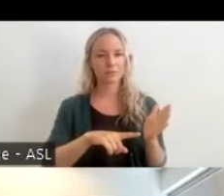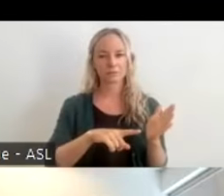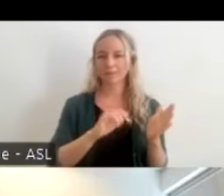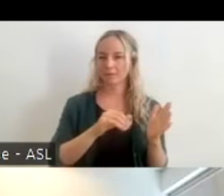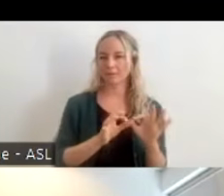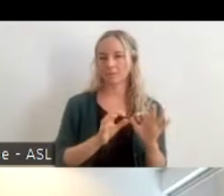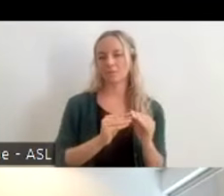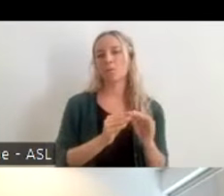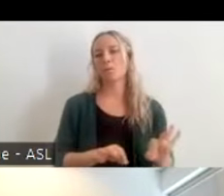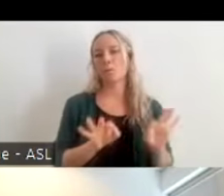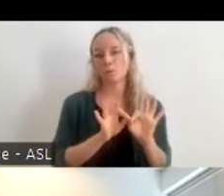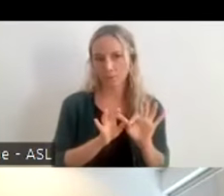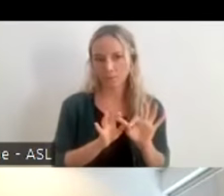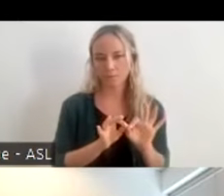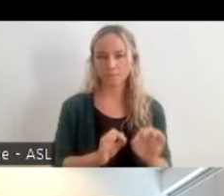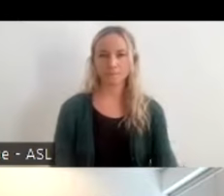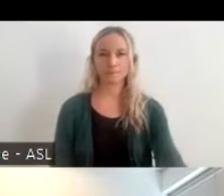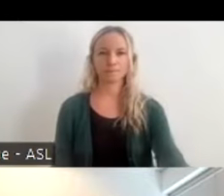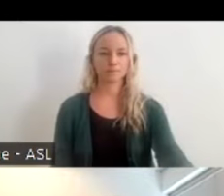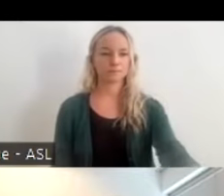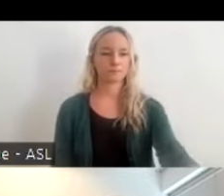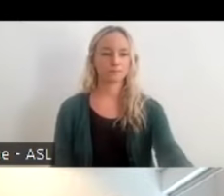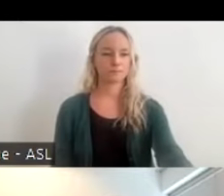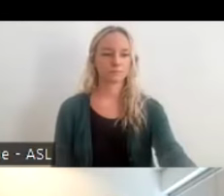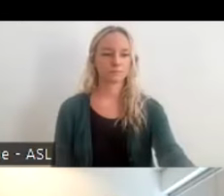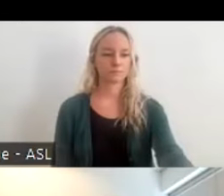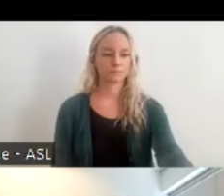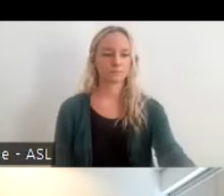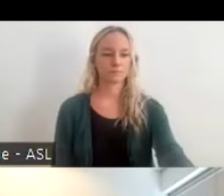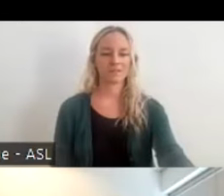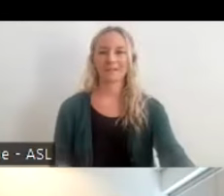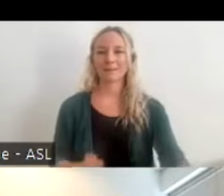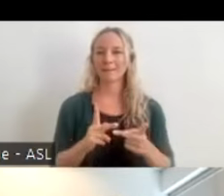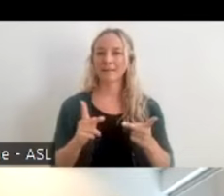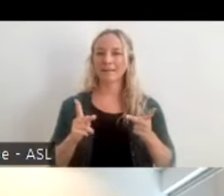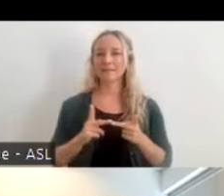places that are open to the public, There's very few exceptions, There's a listing here, This is not an